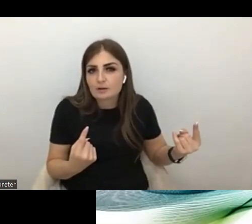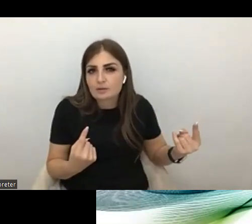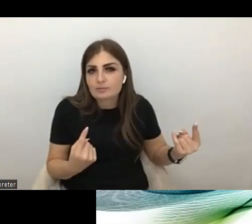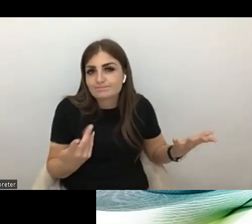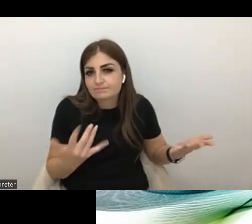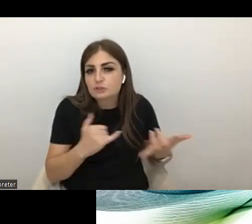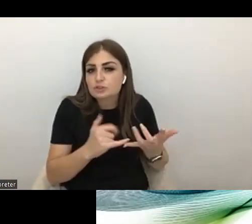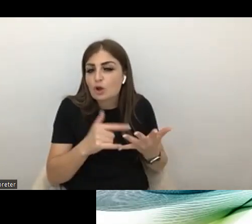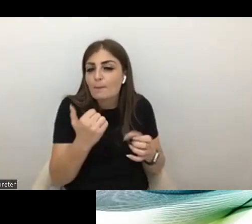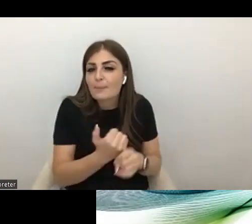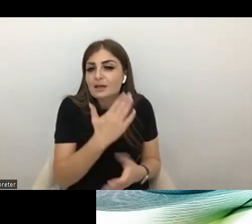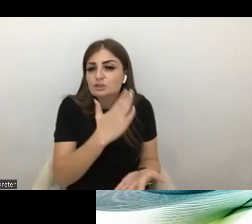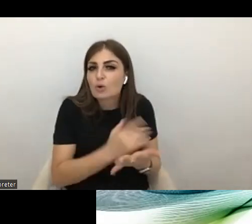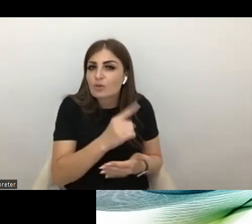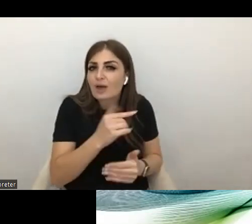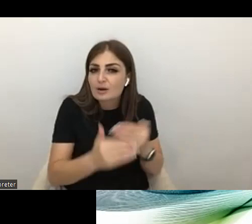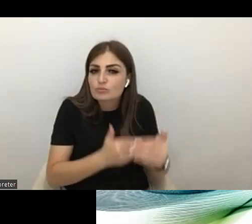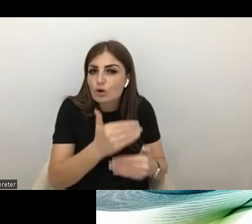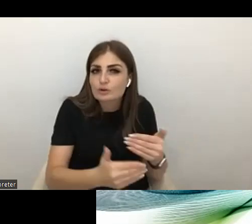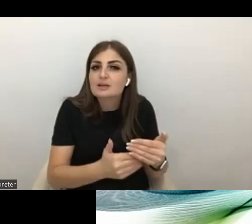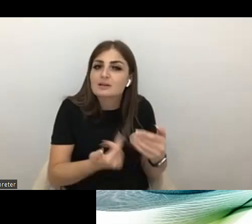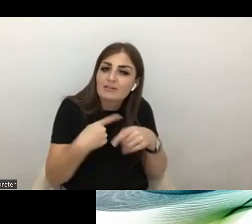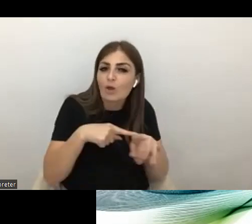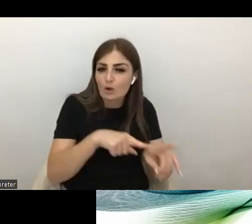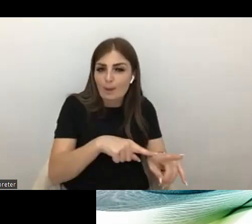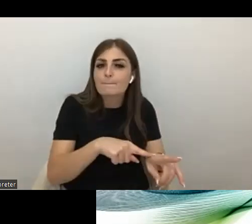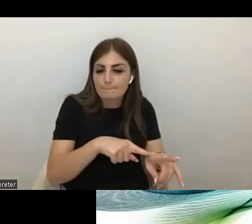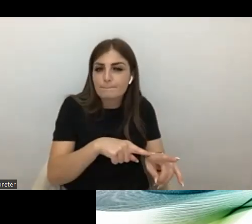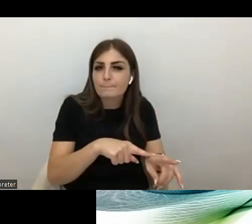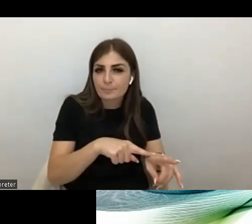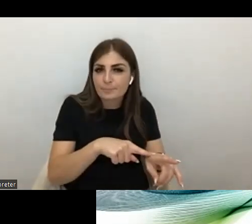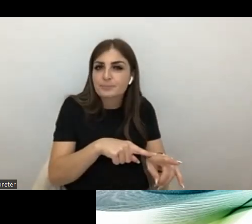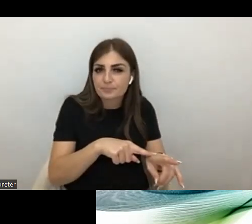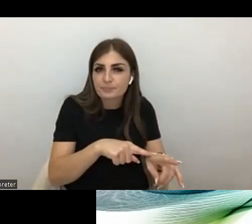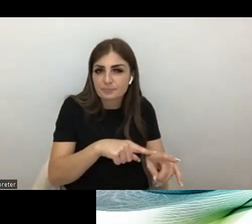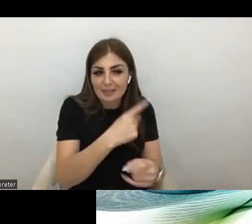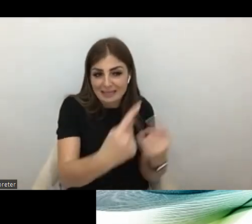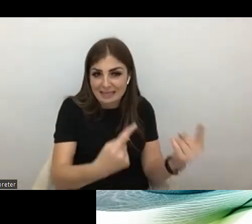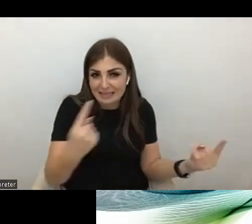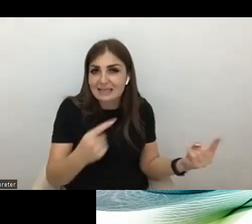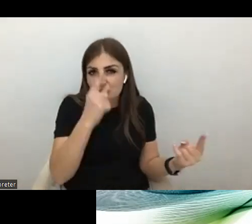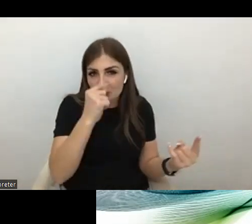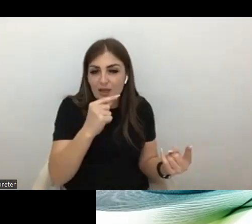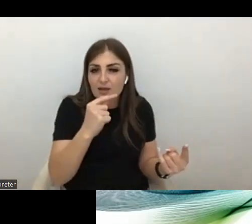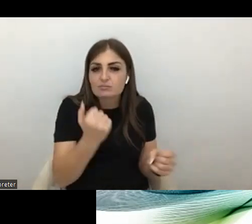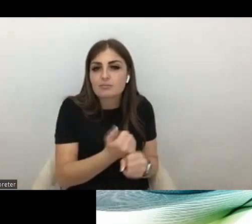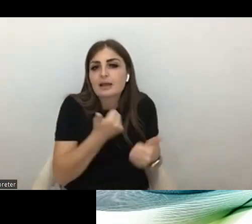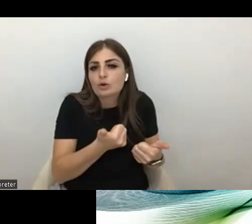Making sure that that process is followed in a way that allows each of the experts to make good quality decisions as well.